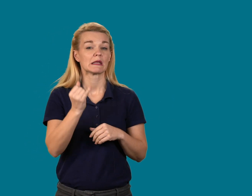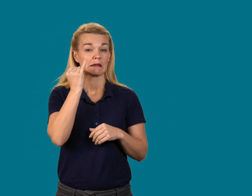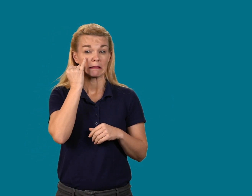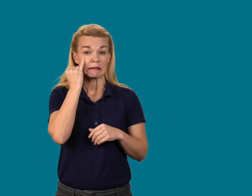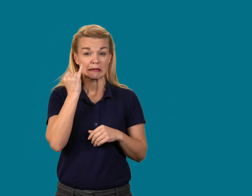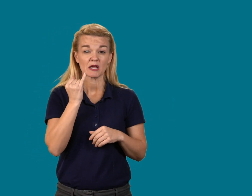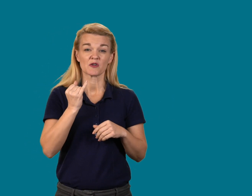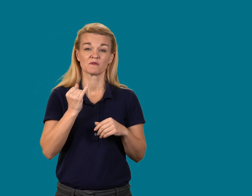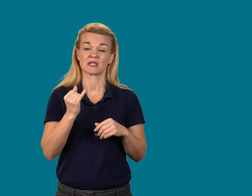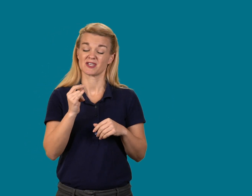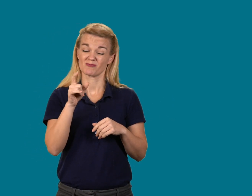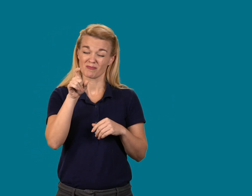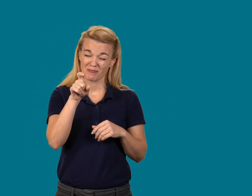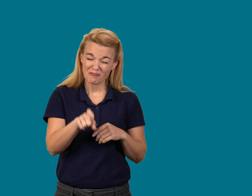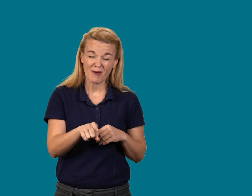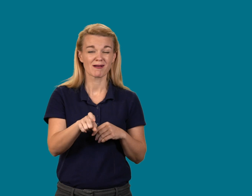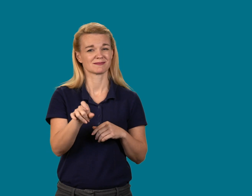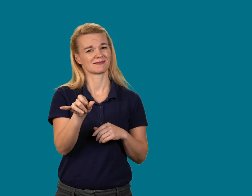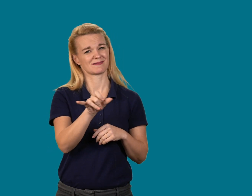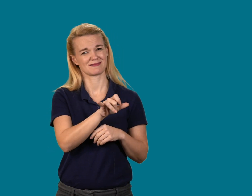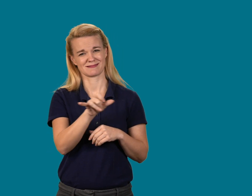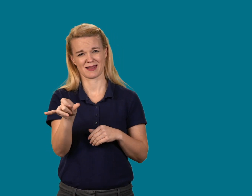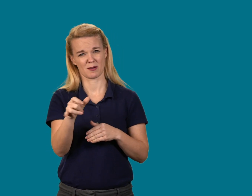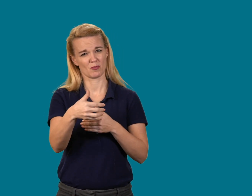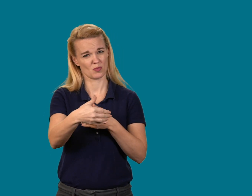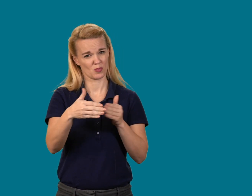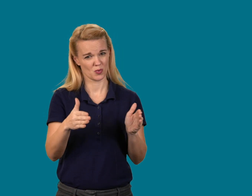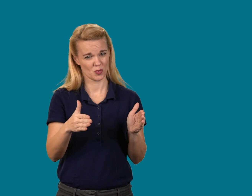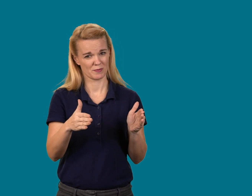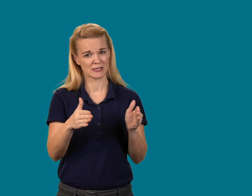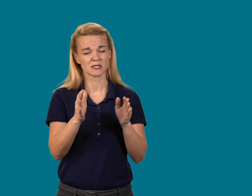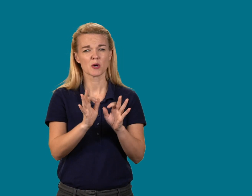If you have a shared space,